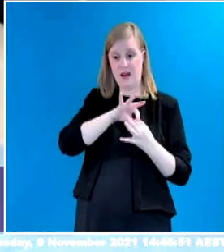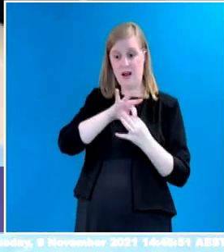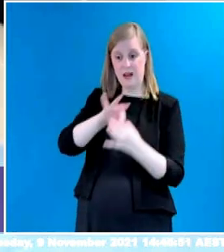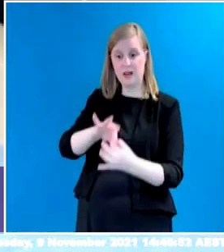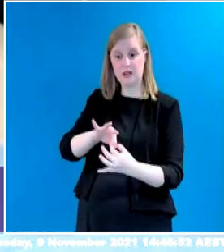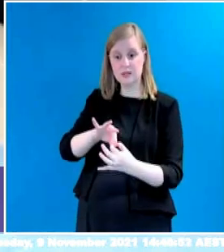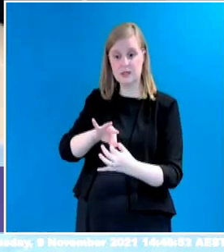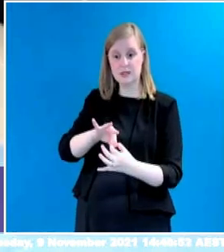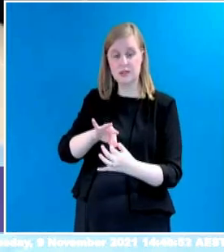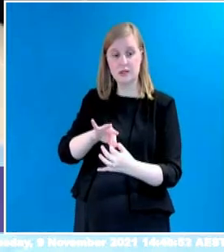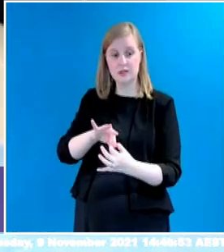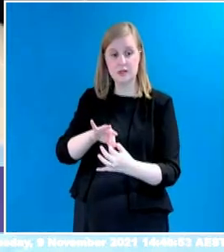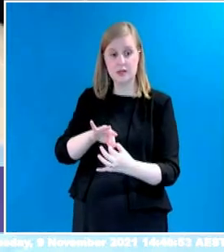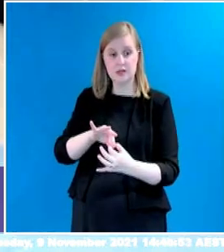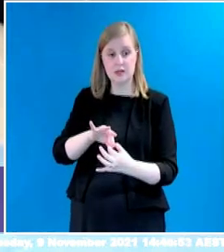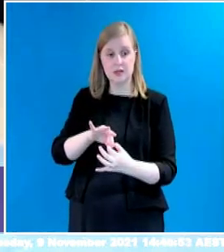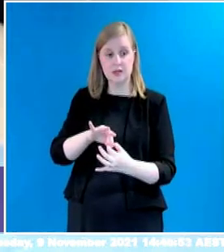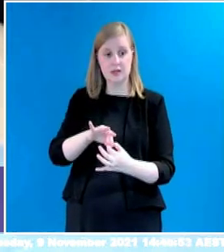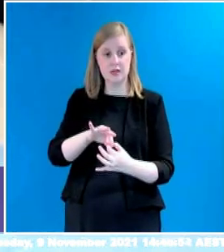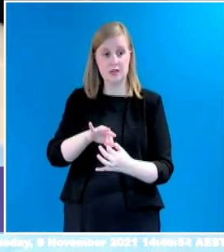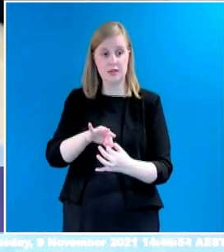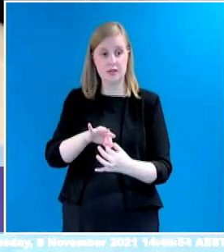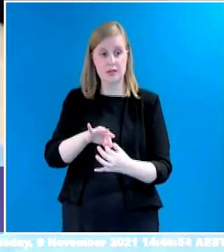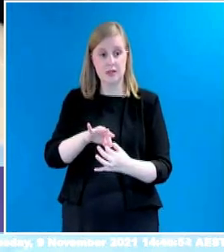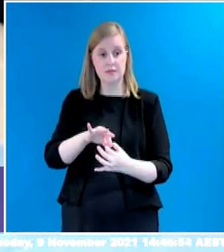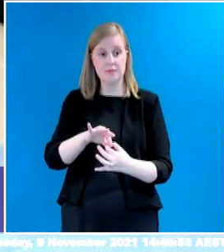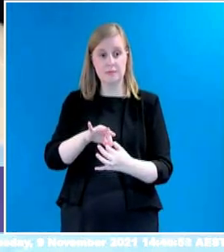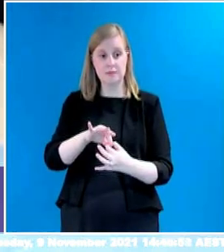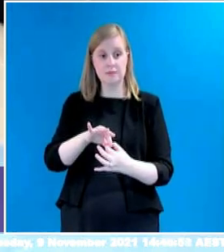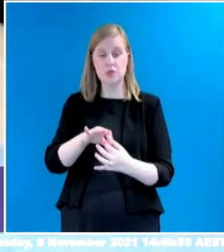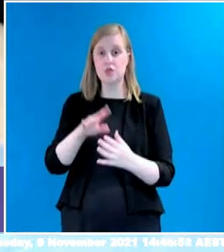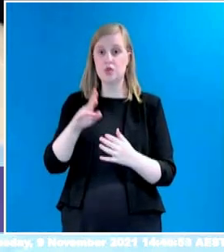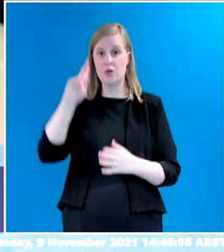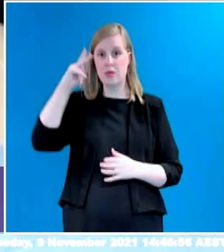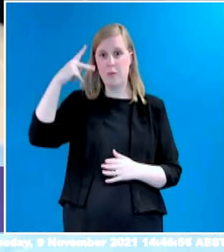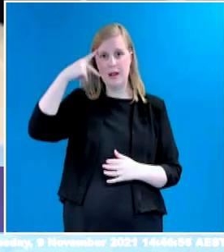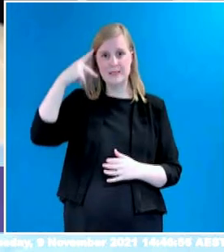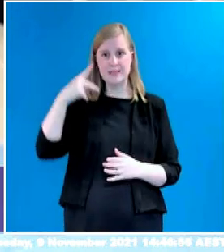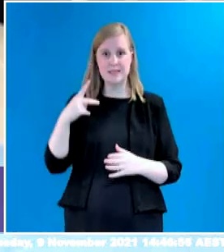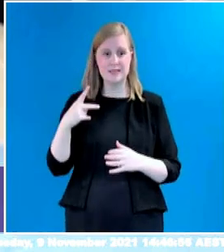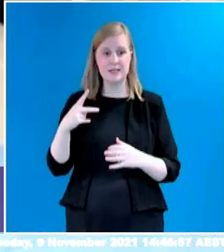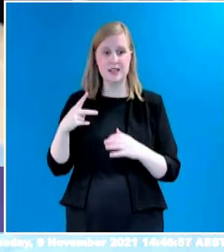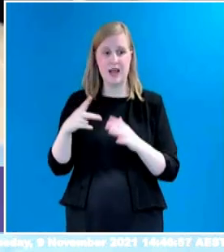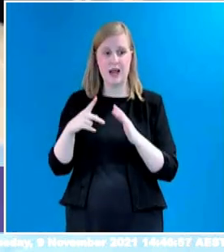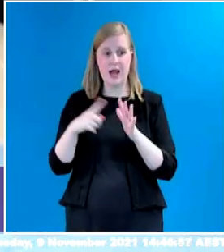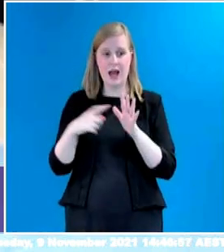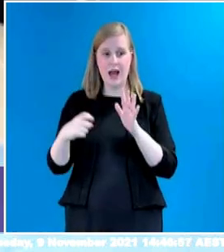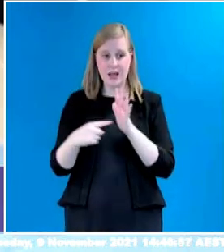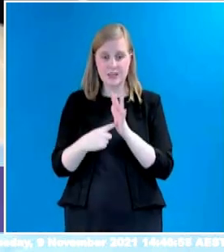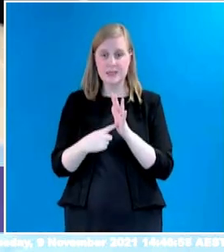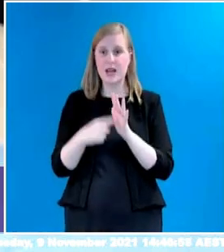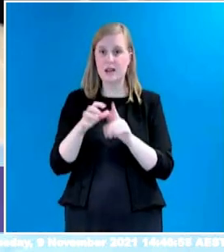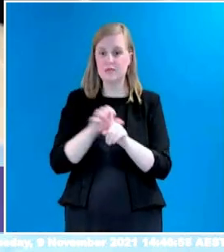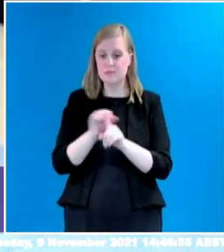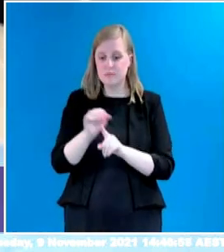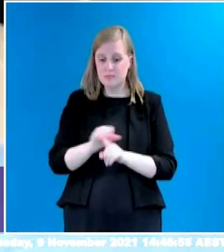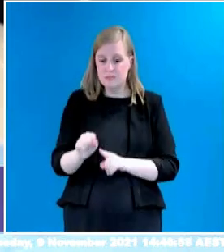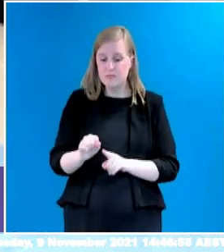It specifically picks up the categories of sensitive personal information that are identified in the convention and provides them with additional